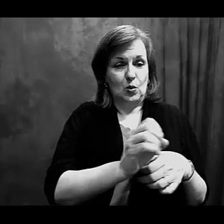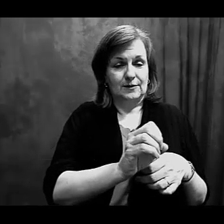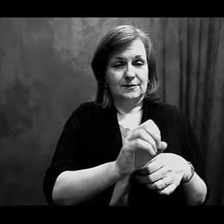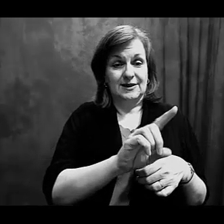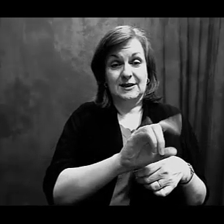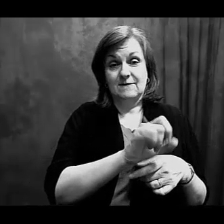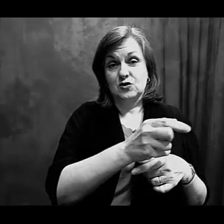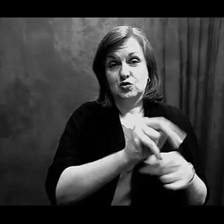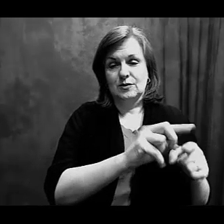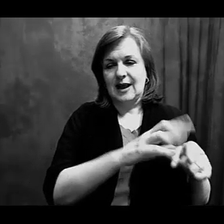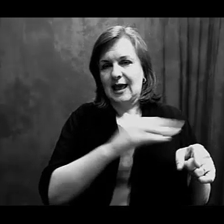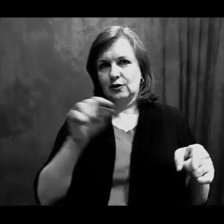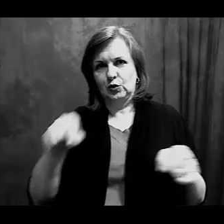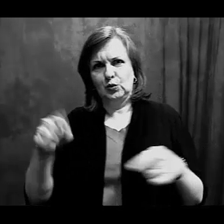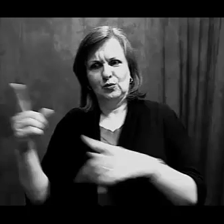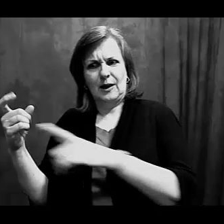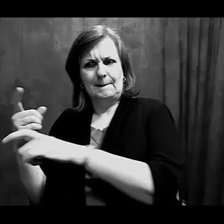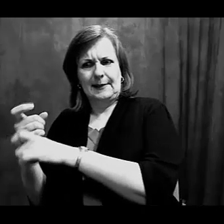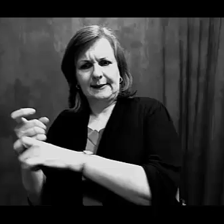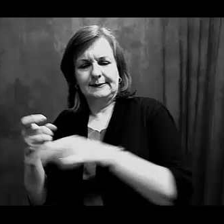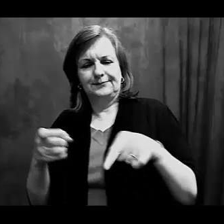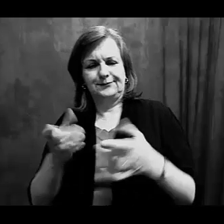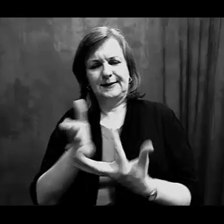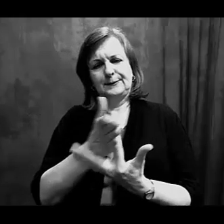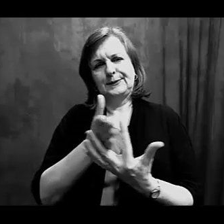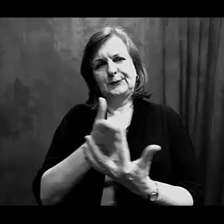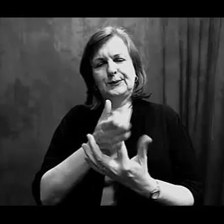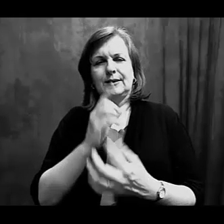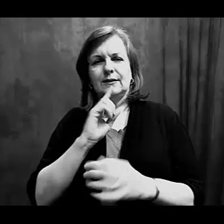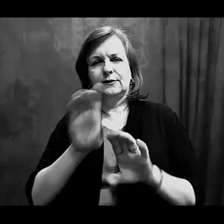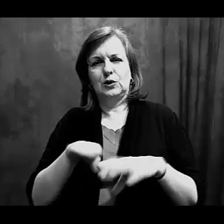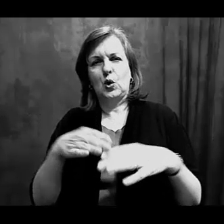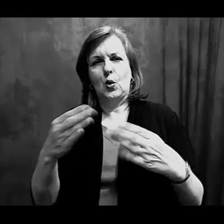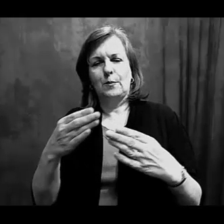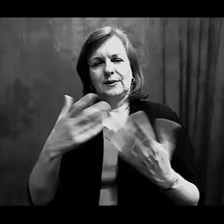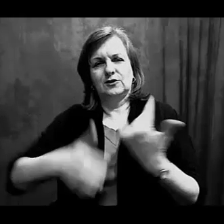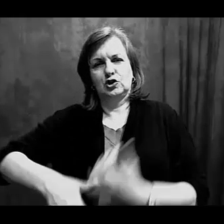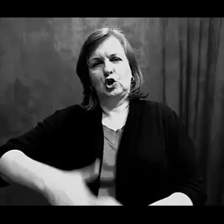but between diffusion and you we have something known as an open circulatory system